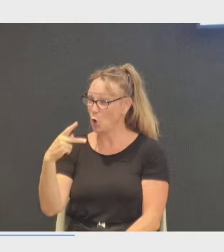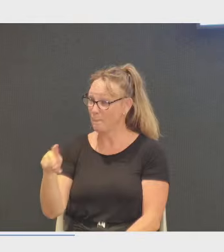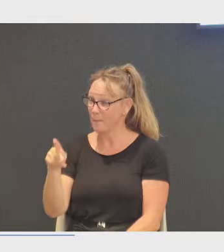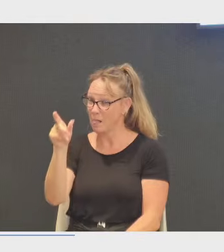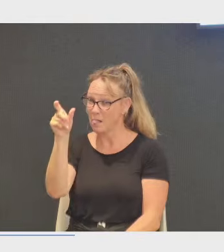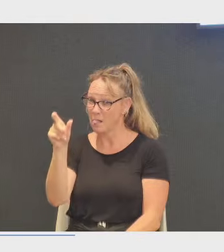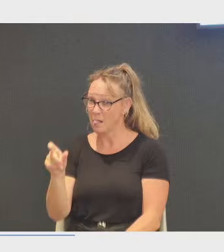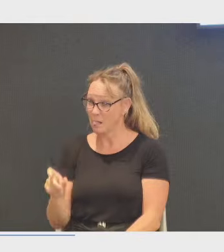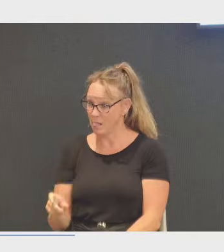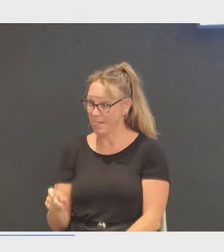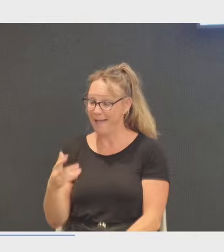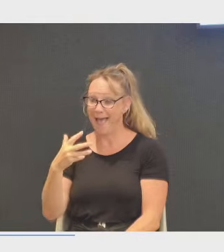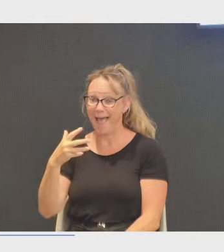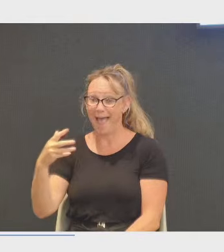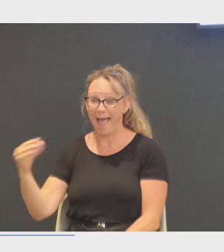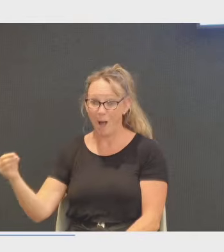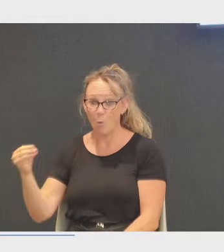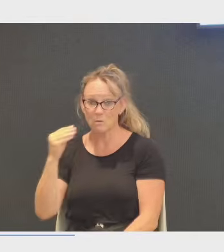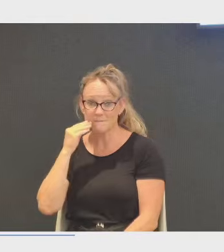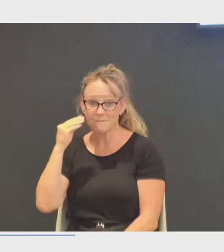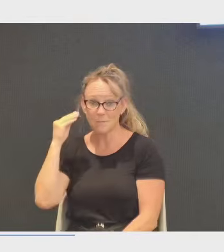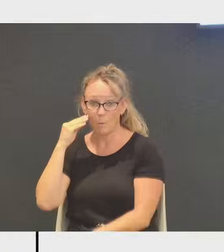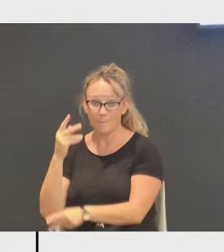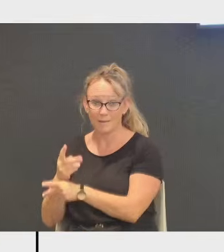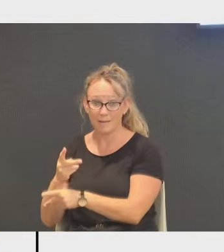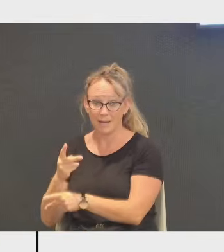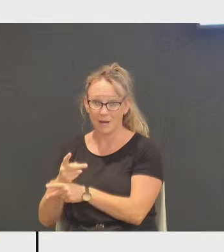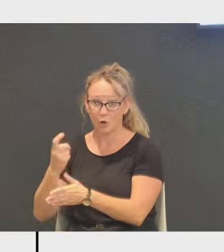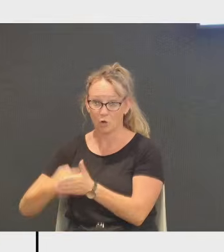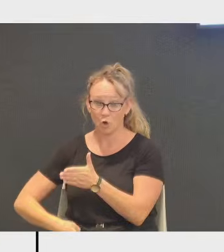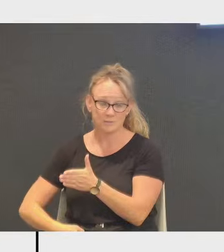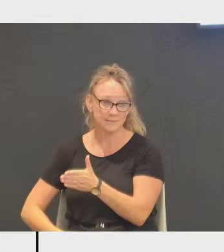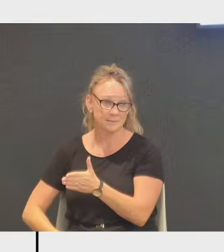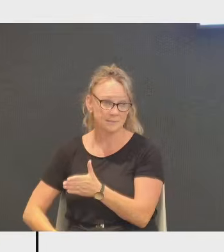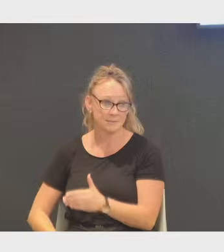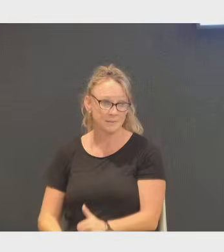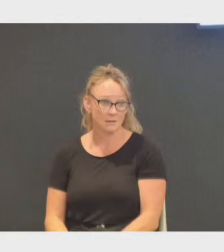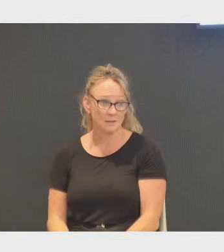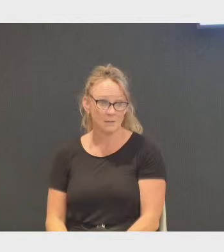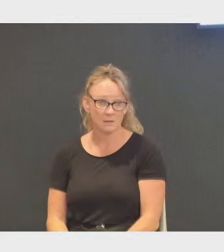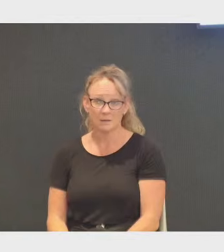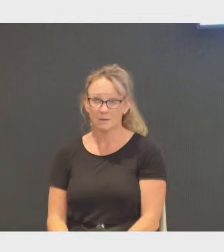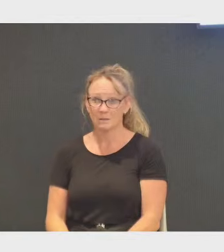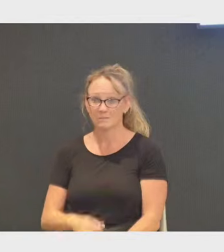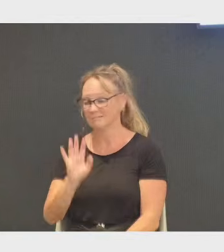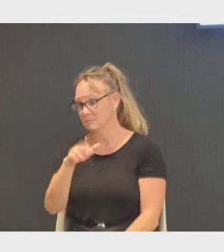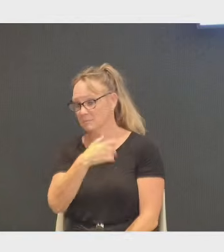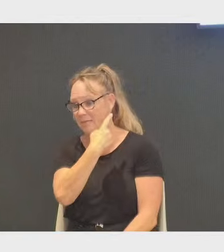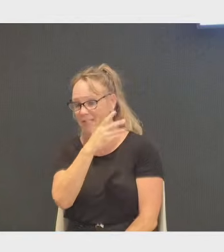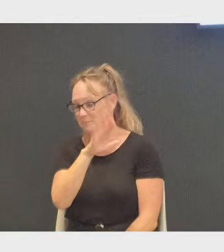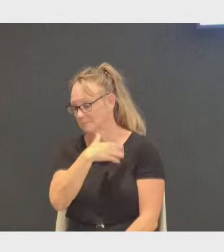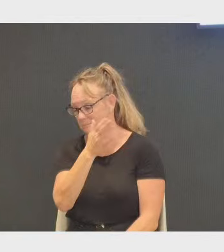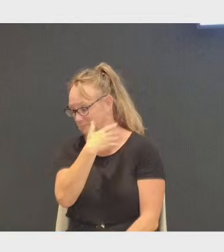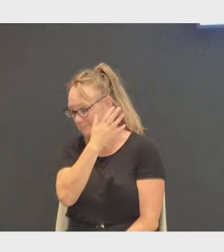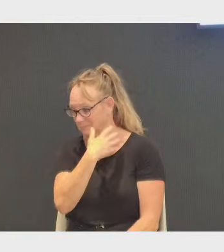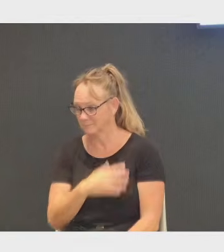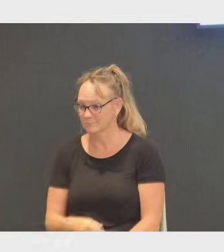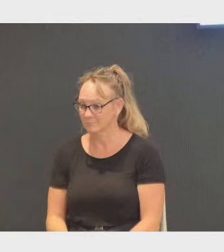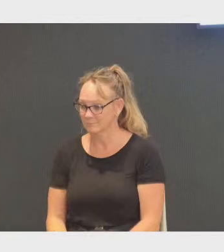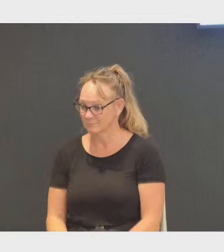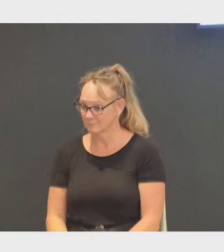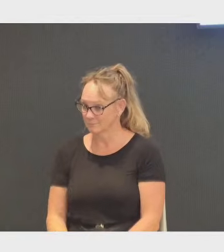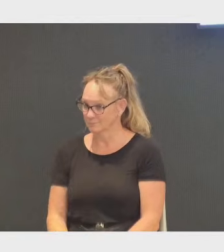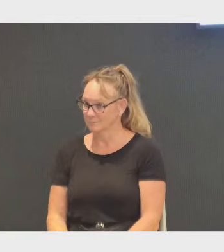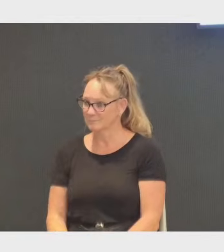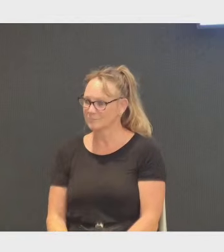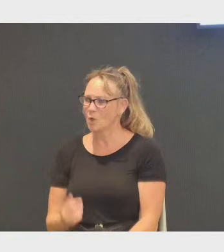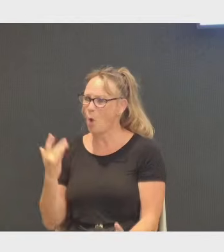ofome care costs for kids. this you don't want to look at the numbers. why are these placement costs